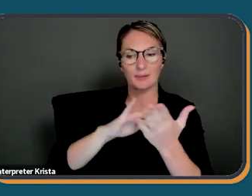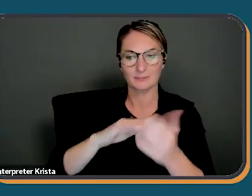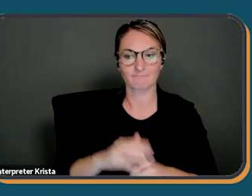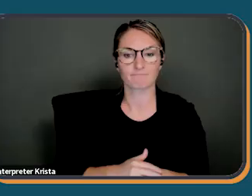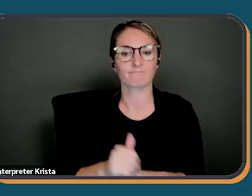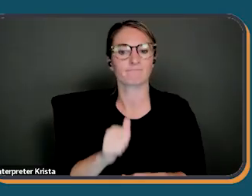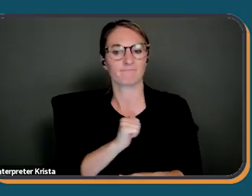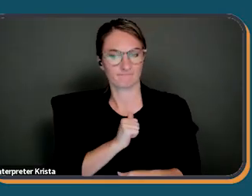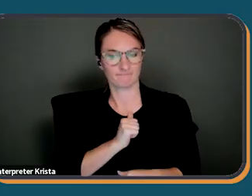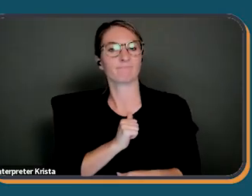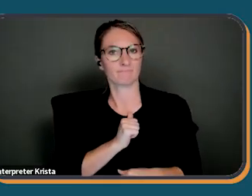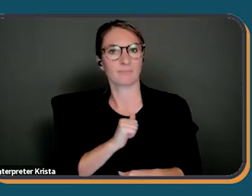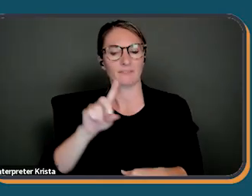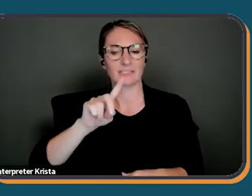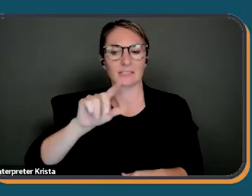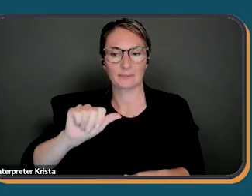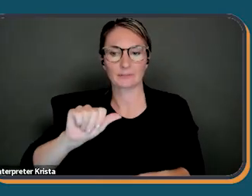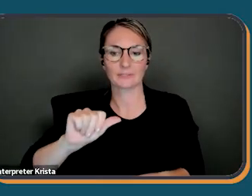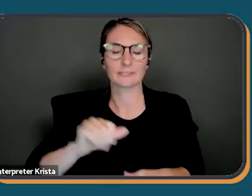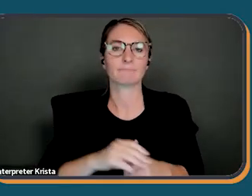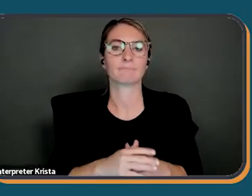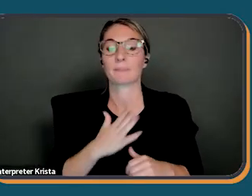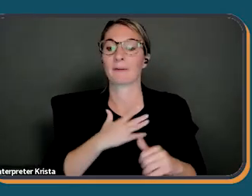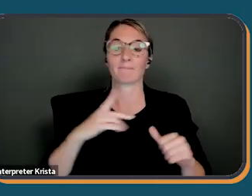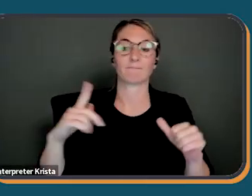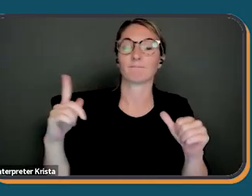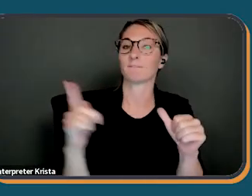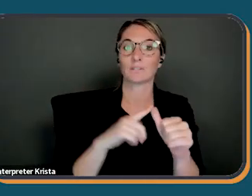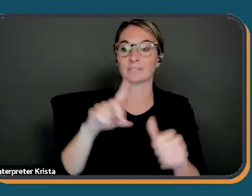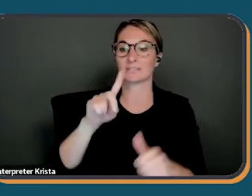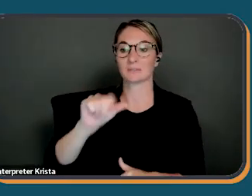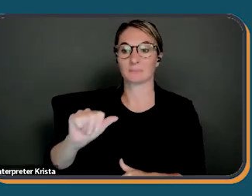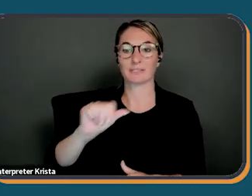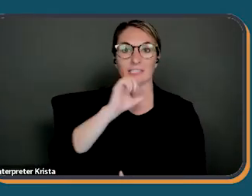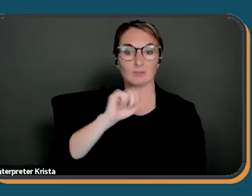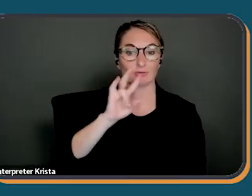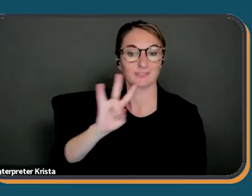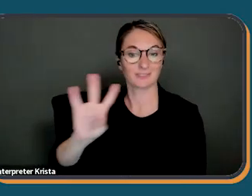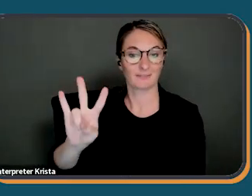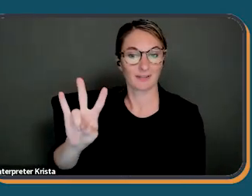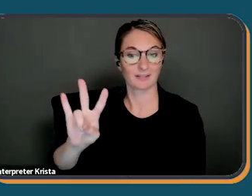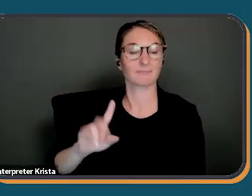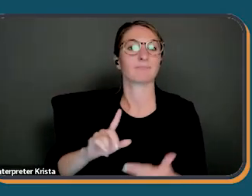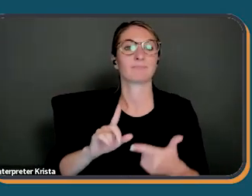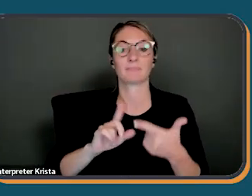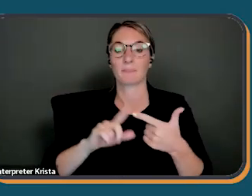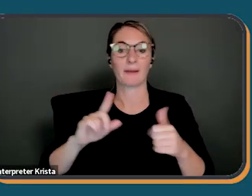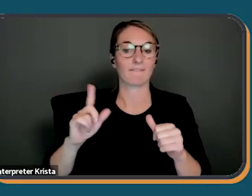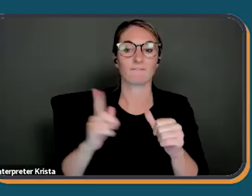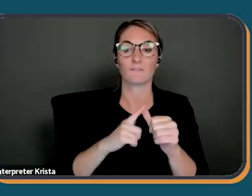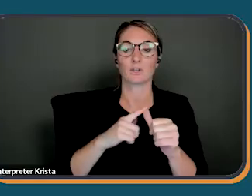my first relapsing and remitting disability at age 32 which became my second